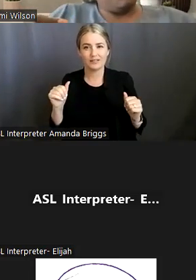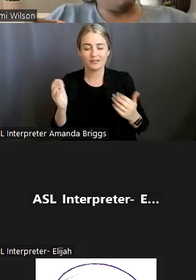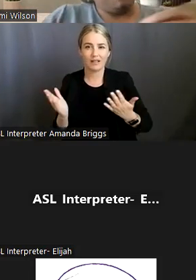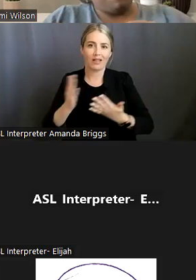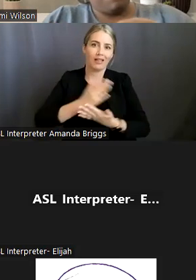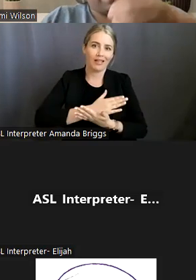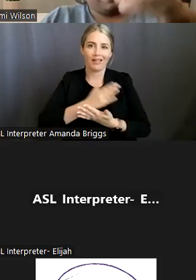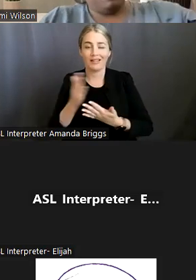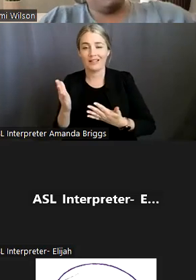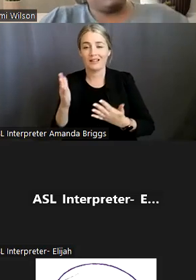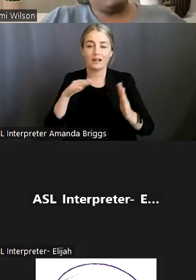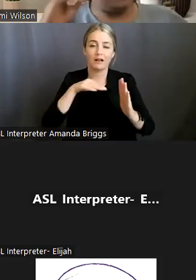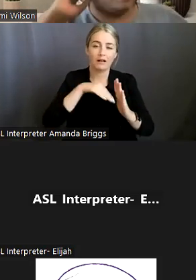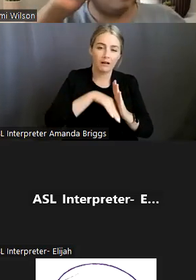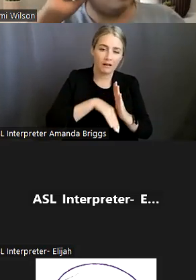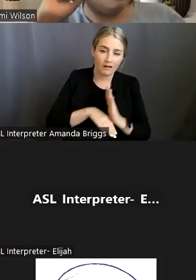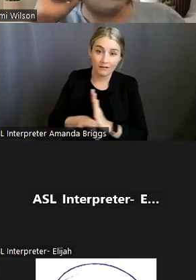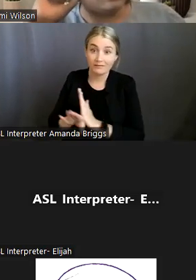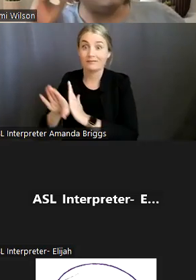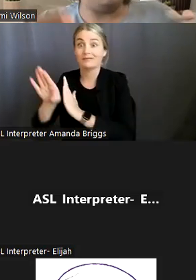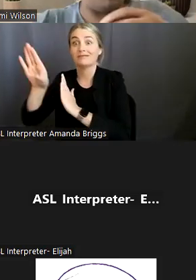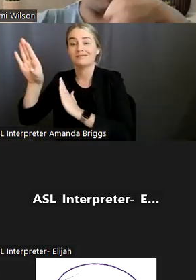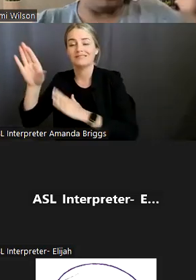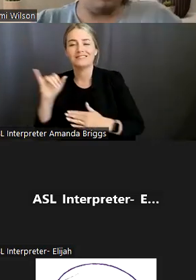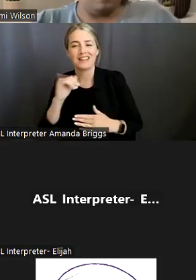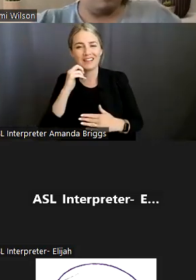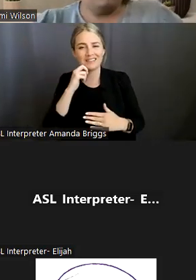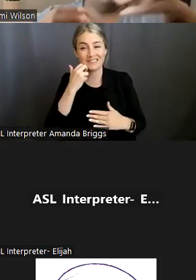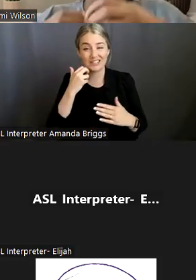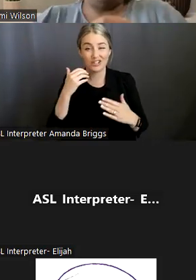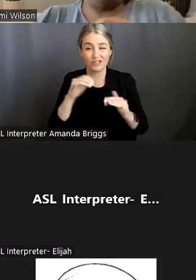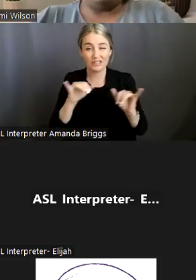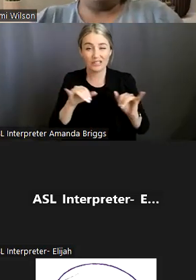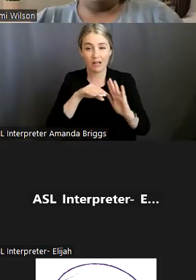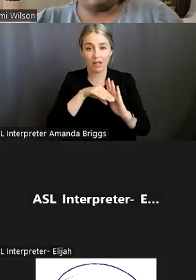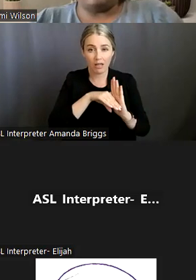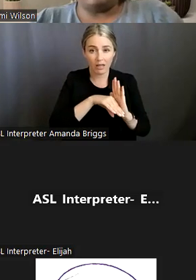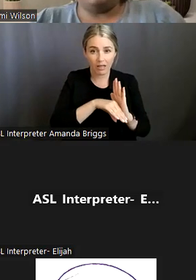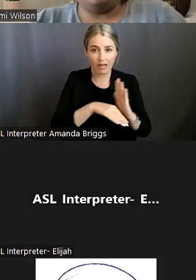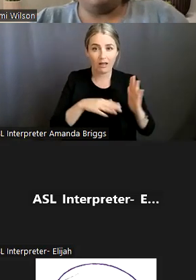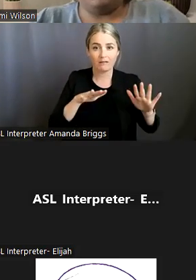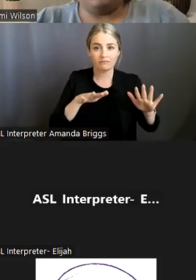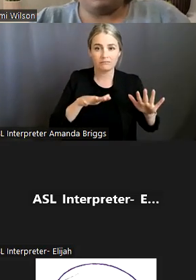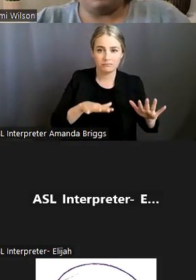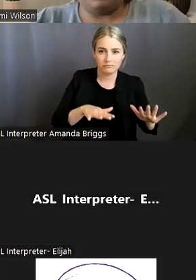Away from that that nervous system depression. So